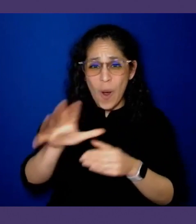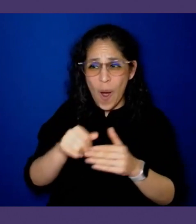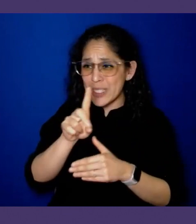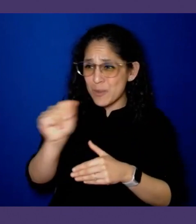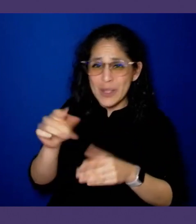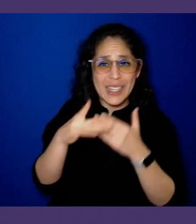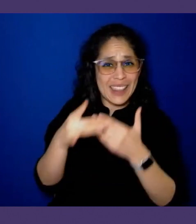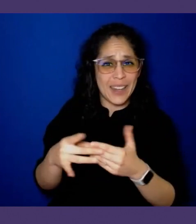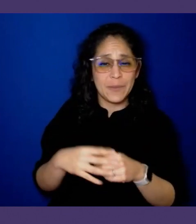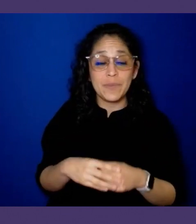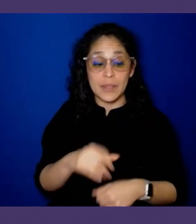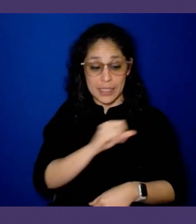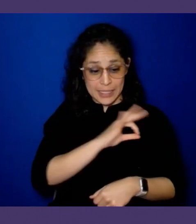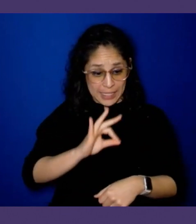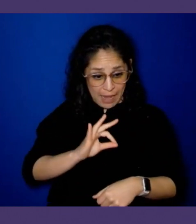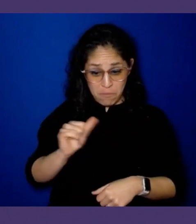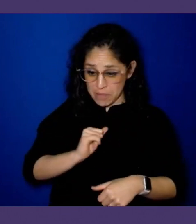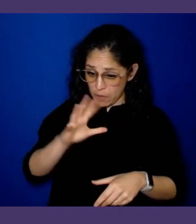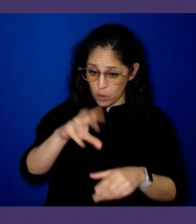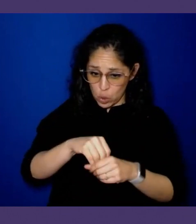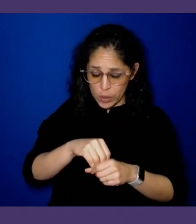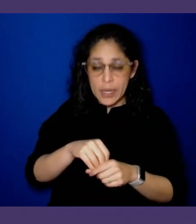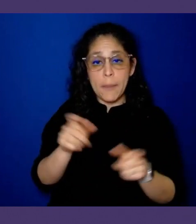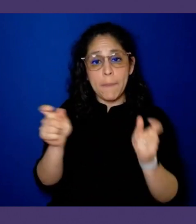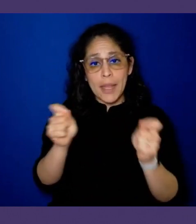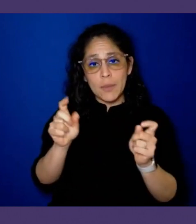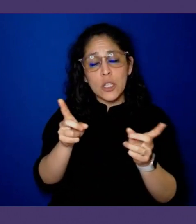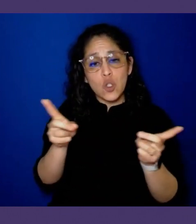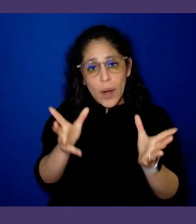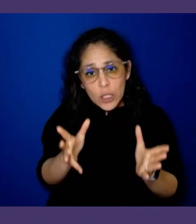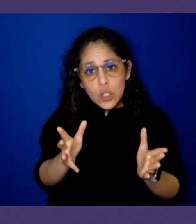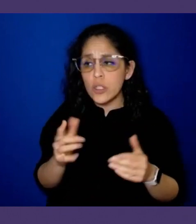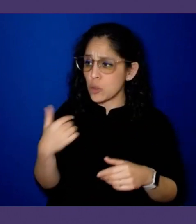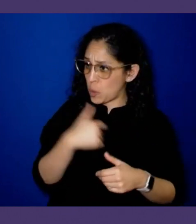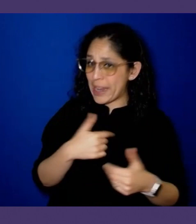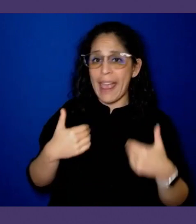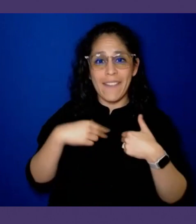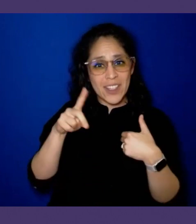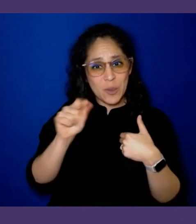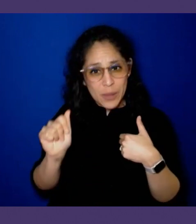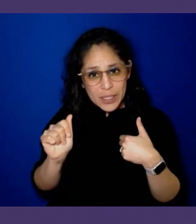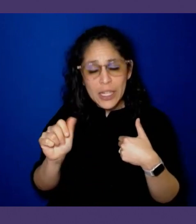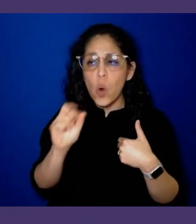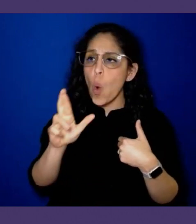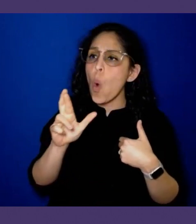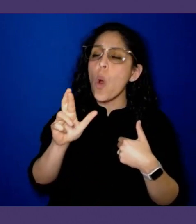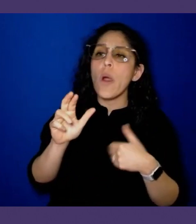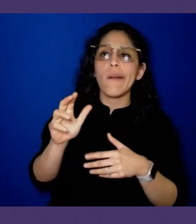myself included, our managing director and others, we are people with disabilities or have loved ones with disabilities,